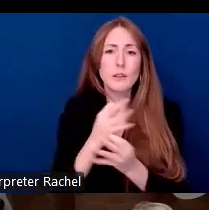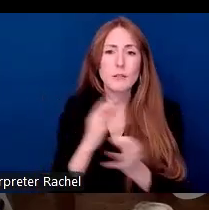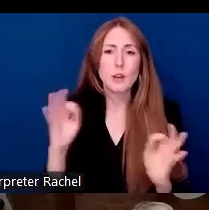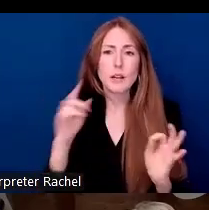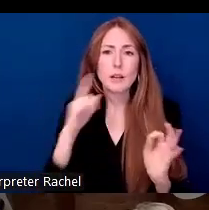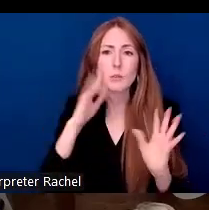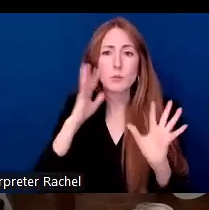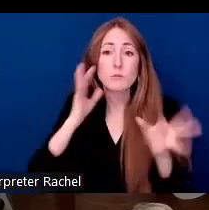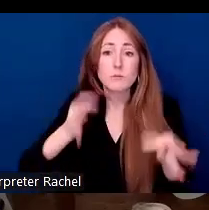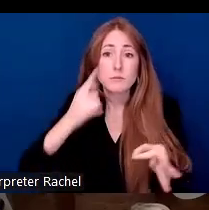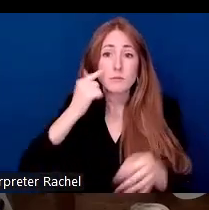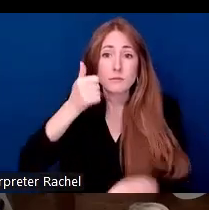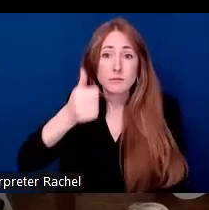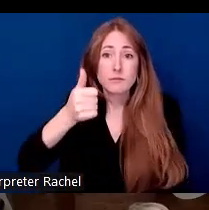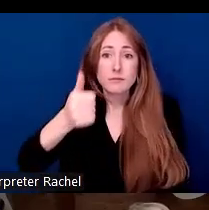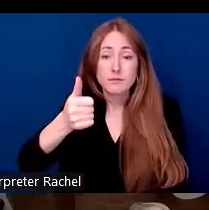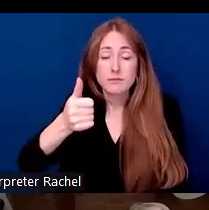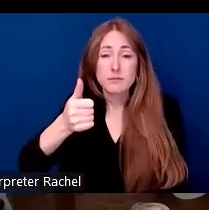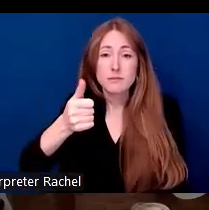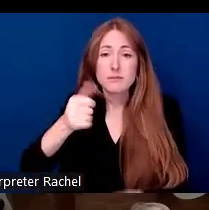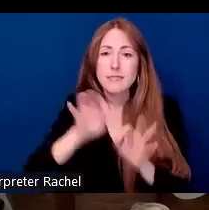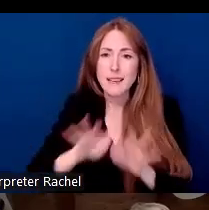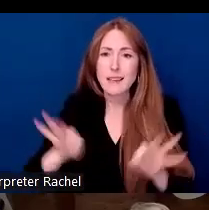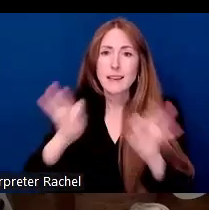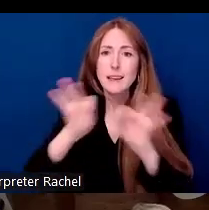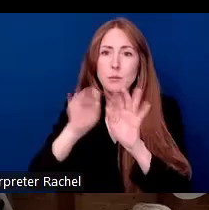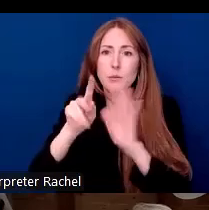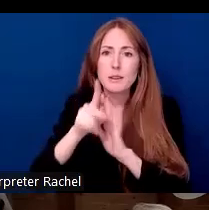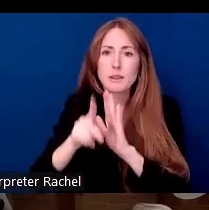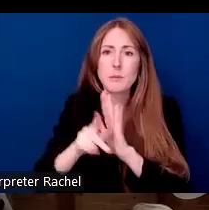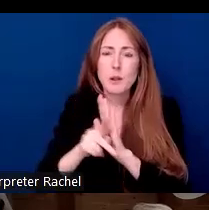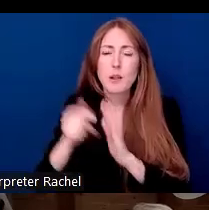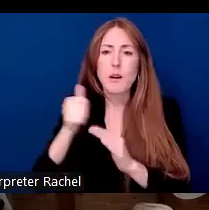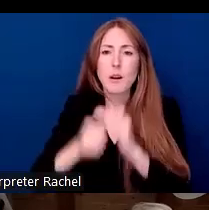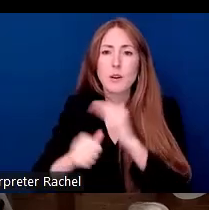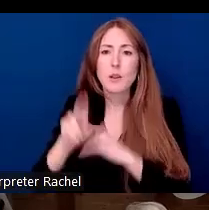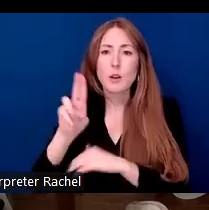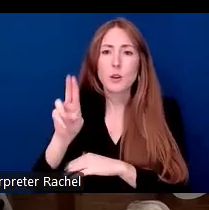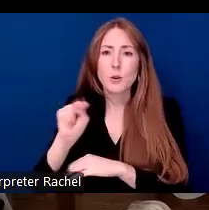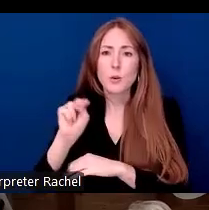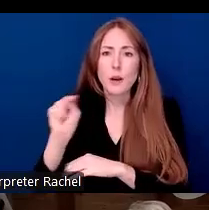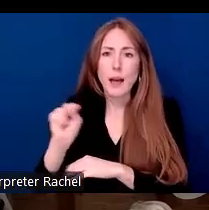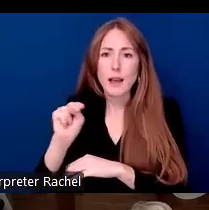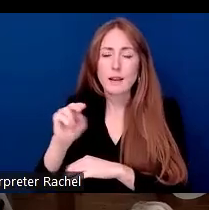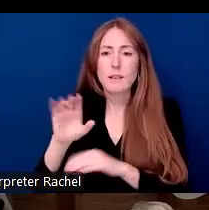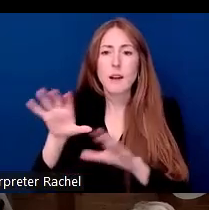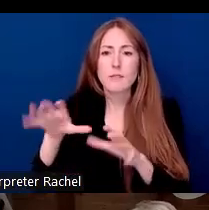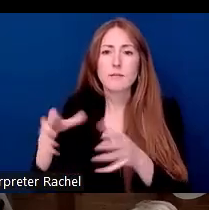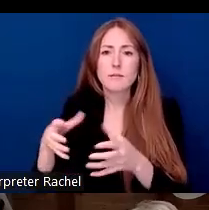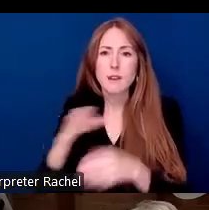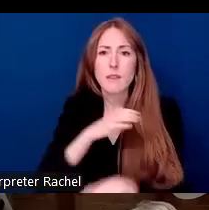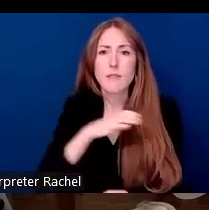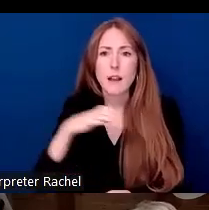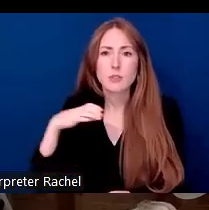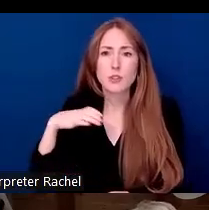is also a key principle in the UN convention on the rights of persons with disabilities. In